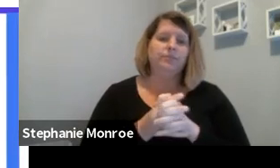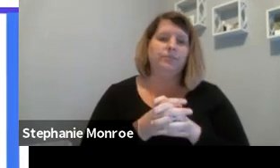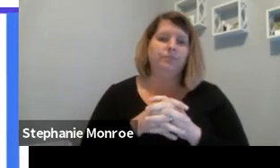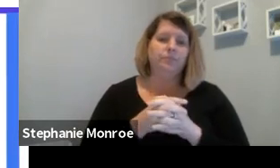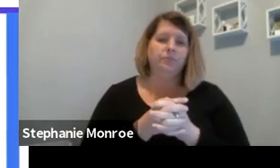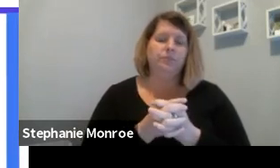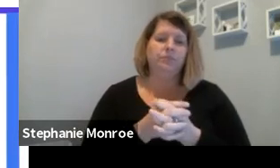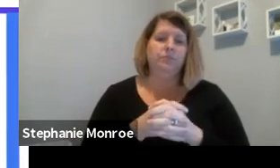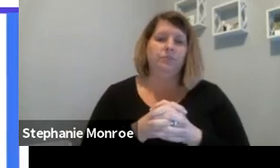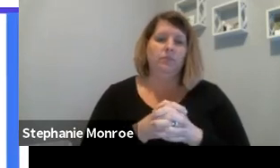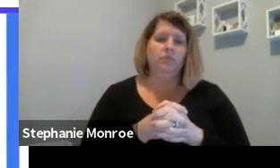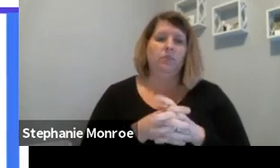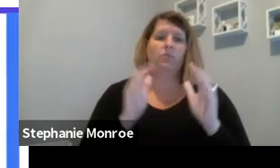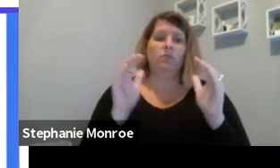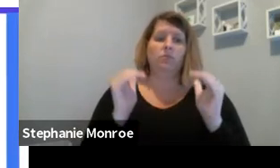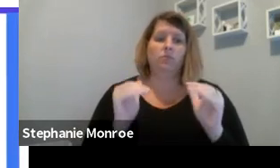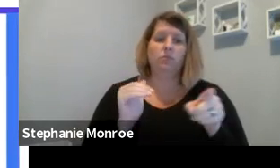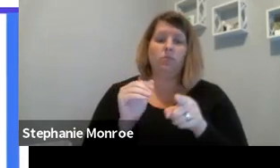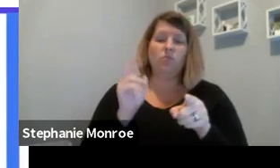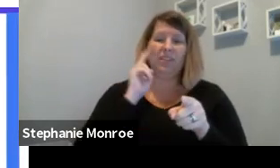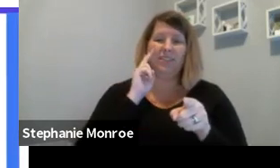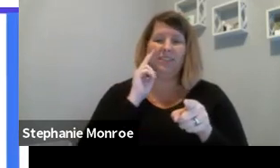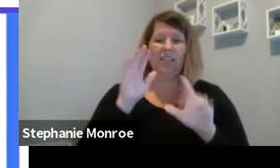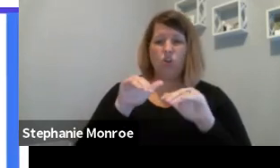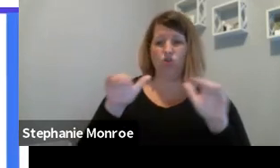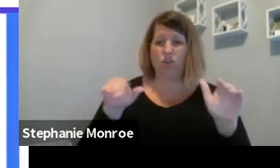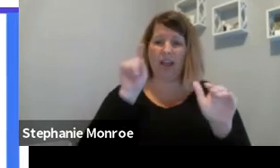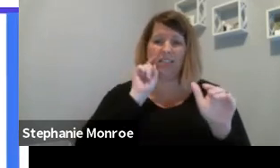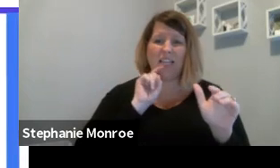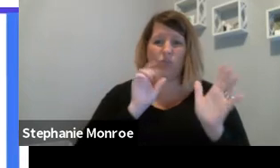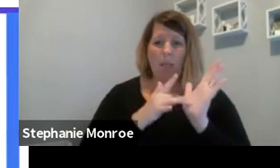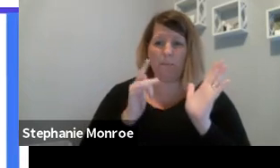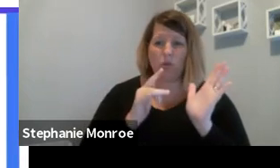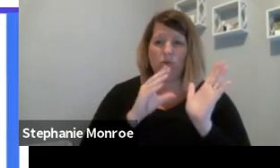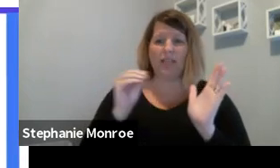We have here child sexual abuse and incest,